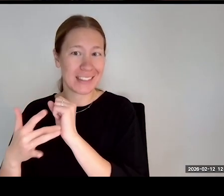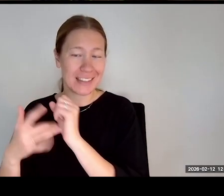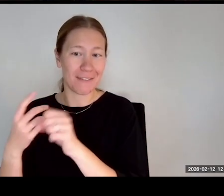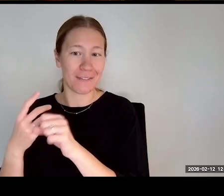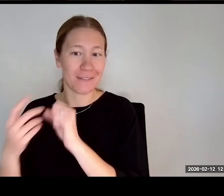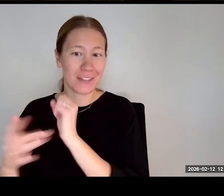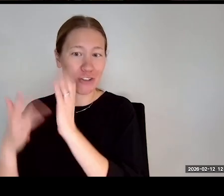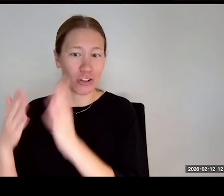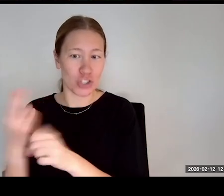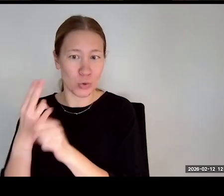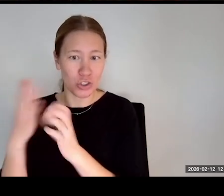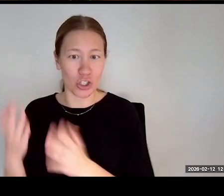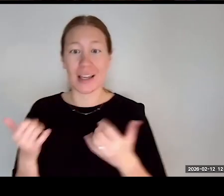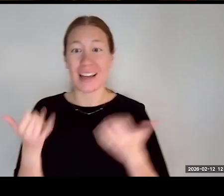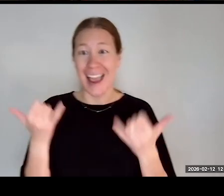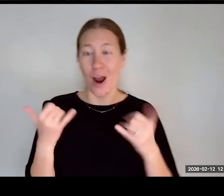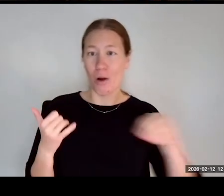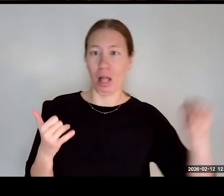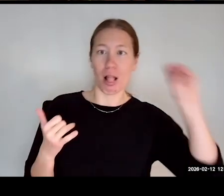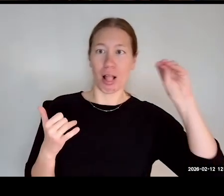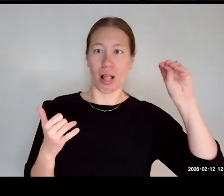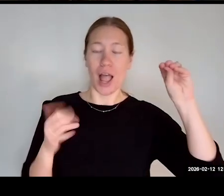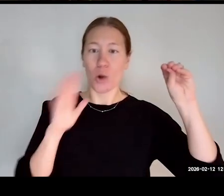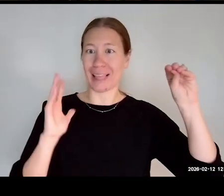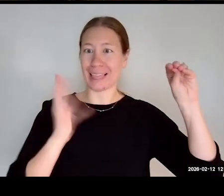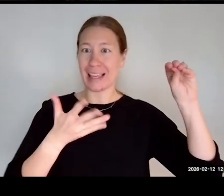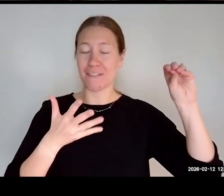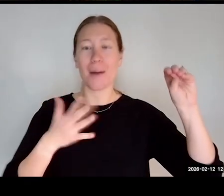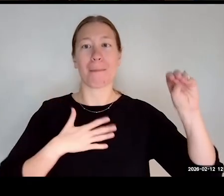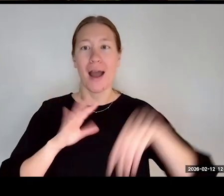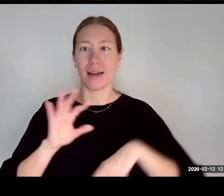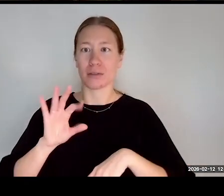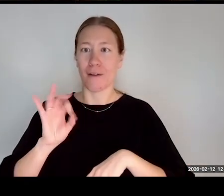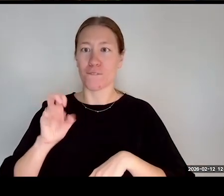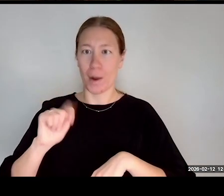and I'm in control of that now without messing up the formatting of my document. So glad you mentioned that.